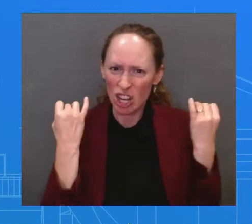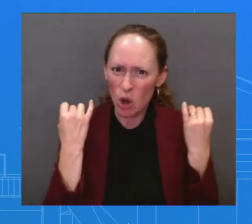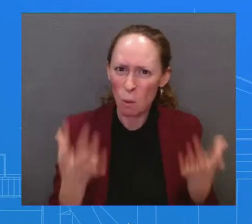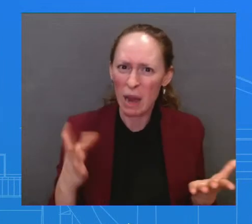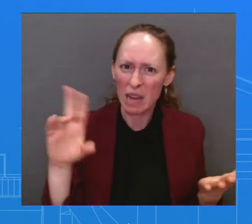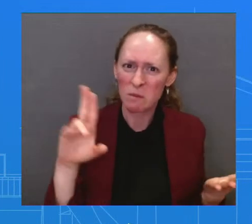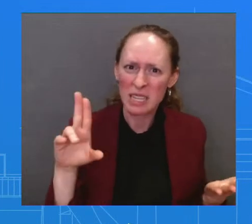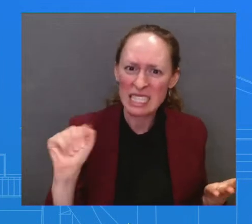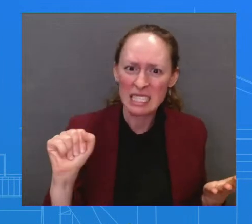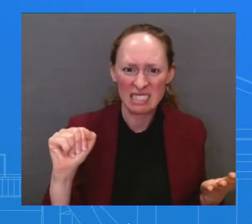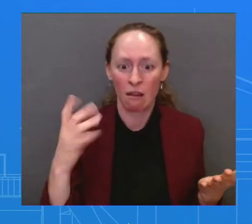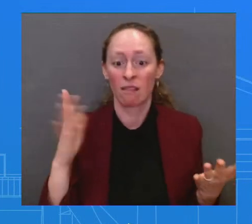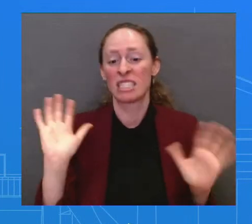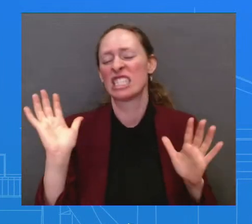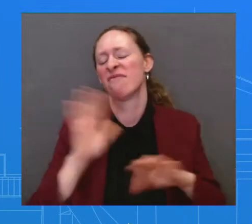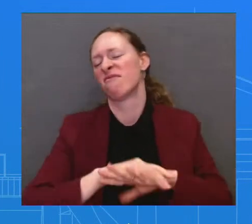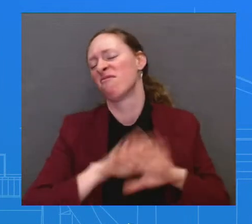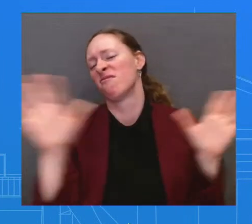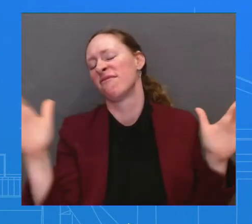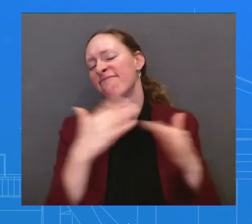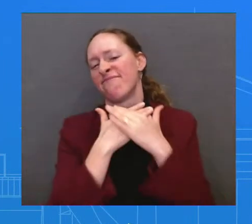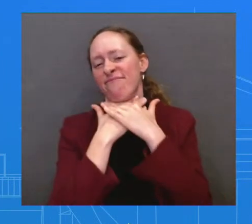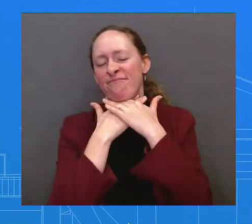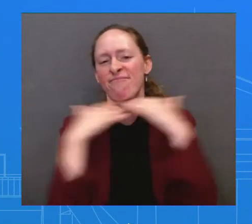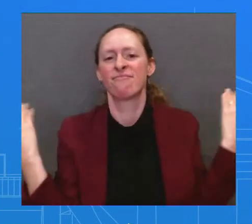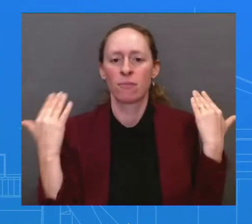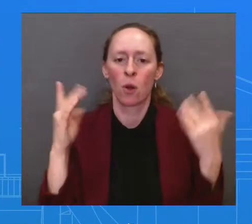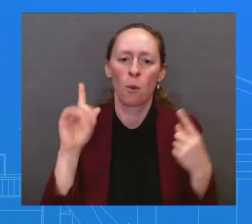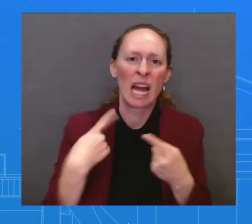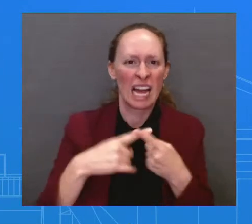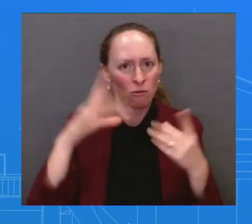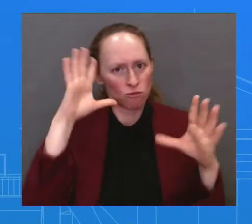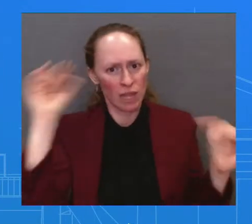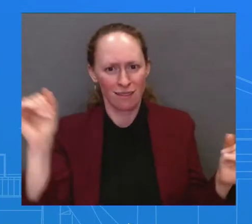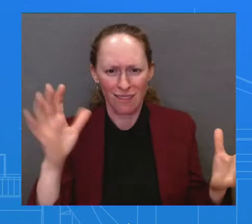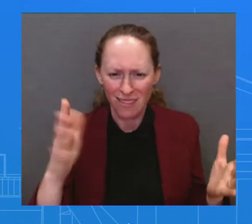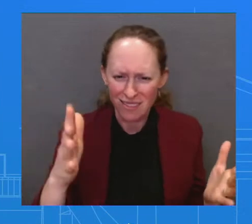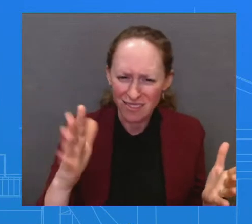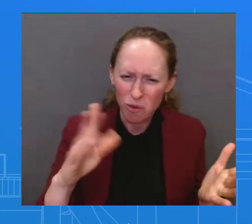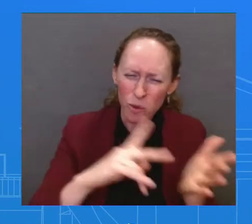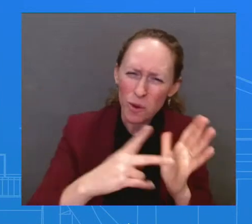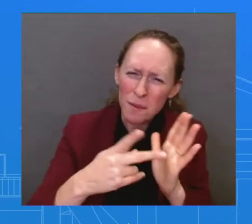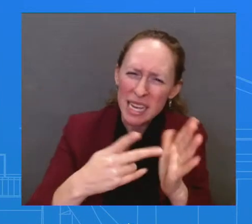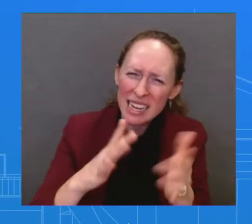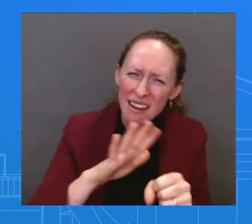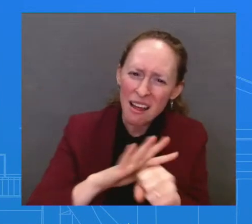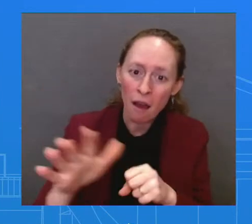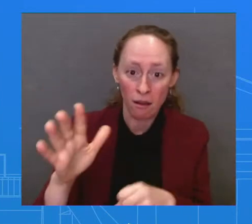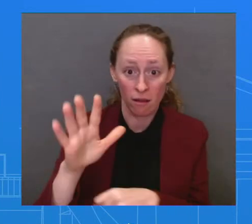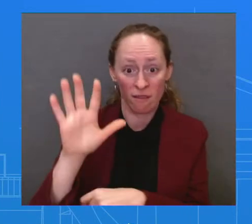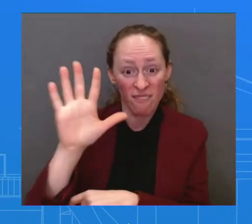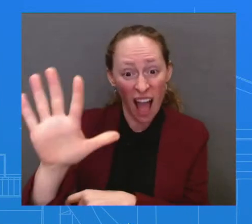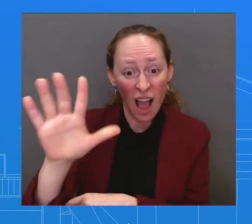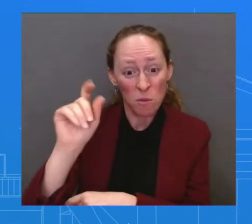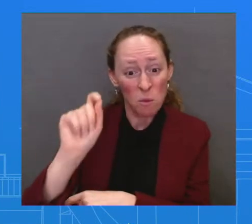what do you -- The Press: Well, five point -- Ms. Jean-Pierre: Enough for what? The Press: Five point nine million people have -- have been encountered -- Ms. Jean-Pierre: I know -- The Press: -- illegally at -- Ms. Jean-Pierre: I know the numbers, but enough for what?